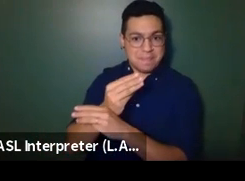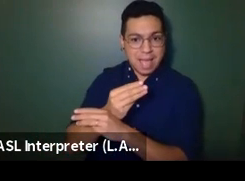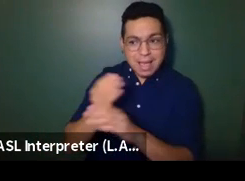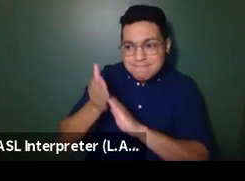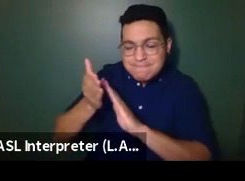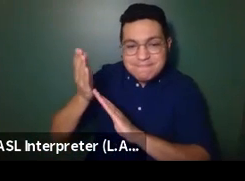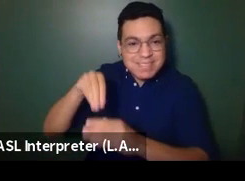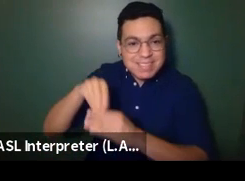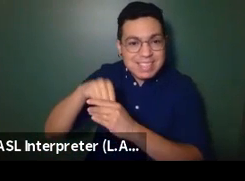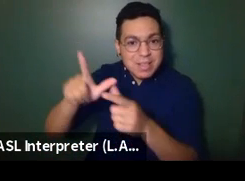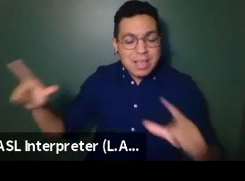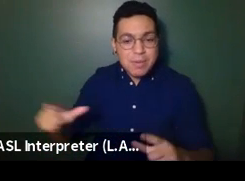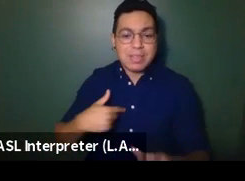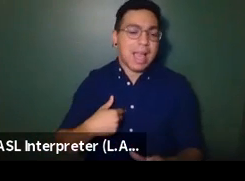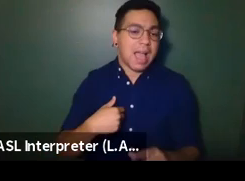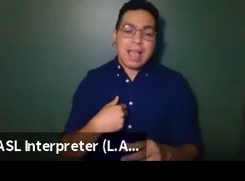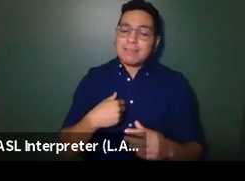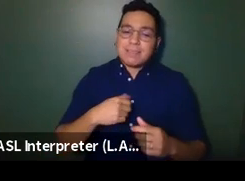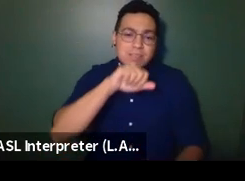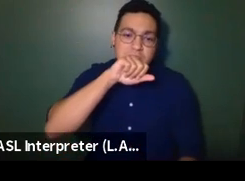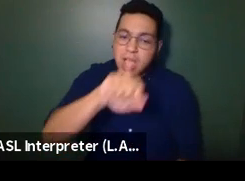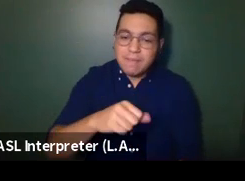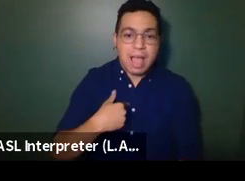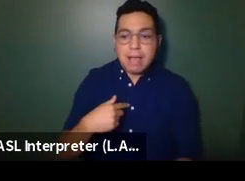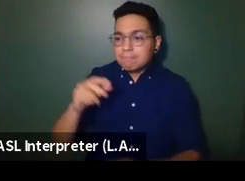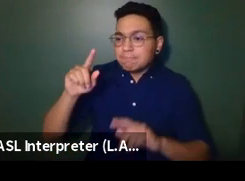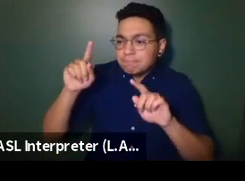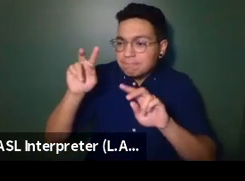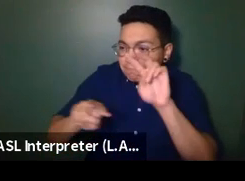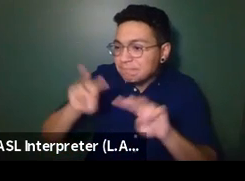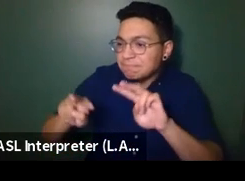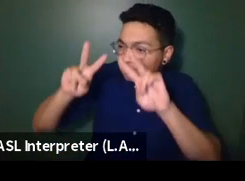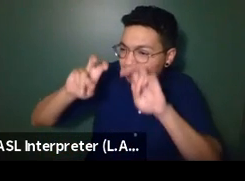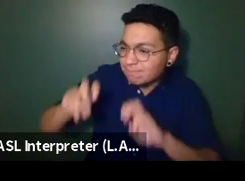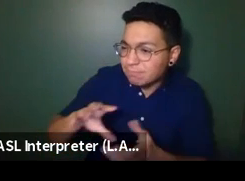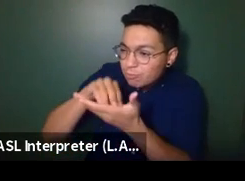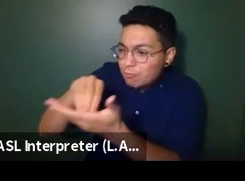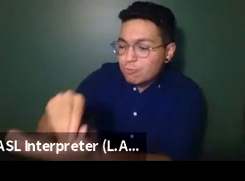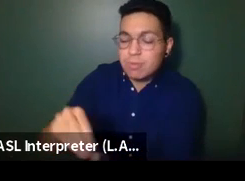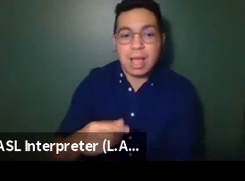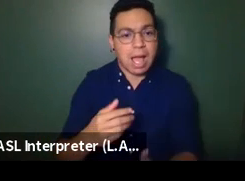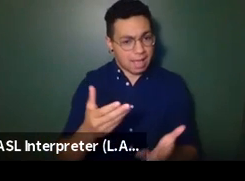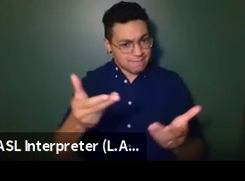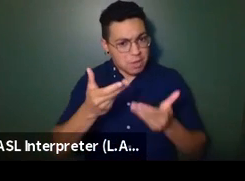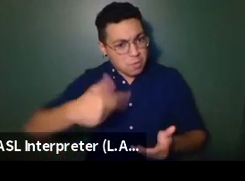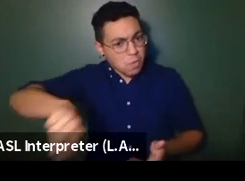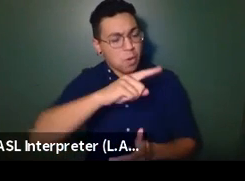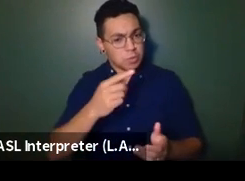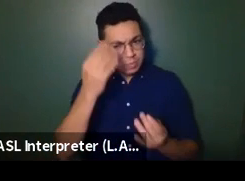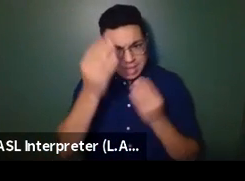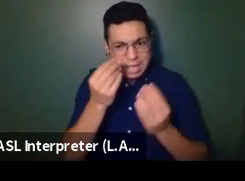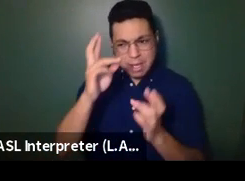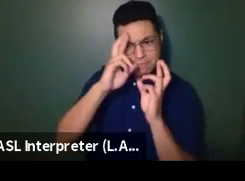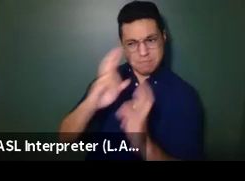Jeff Crawford: I can't wait to continue my exploration and learning with that and we invite you all to think about and be respectful for the people's land that you are on that we are on today.